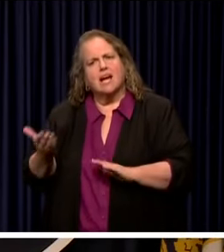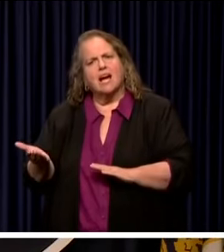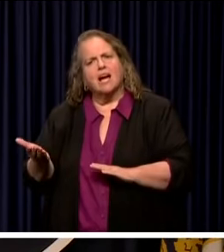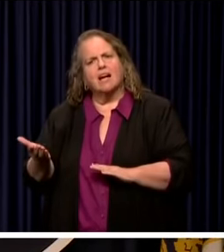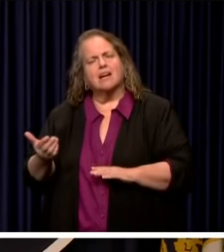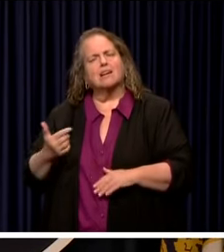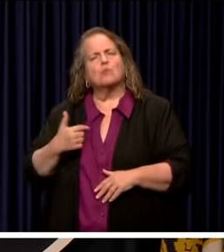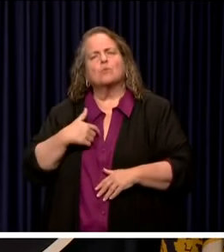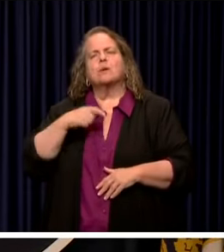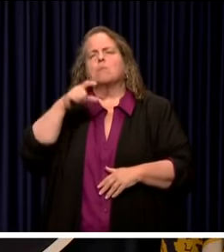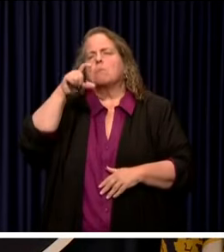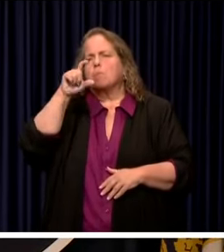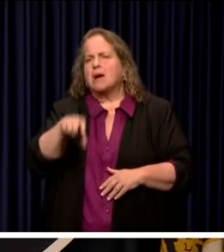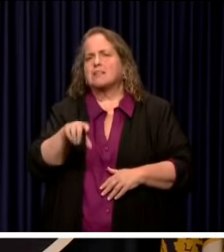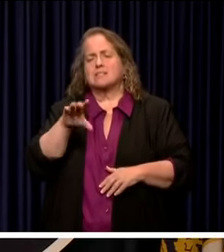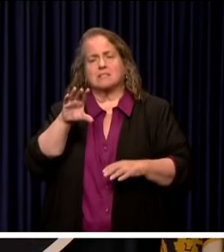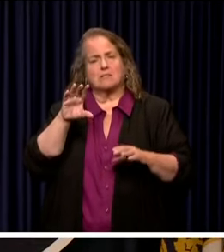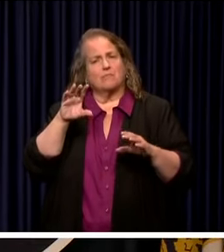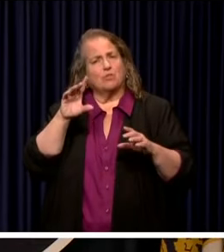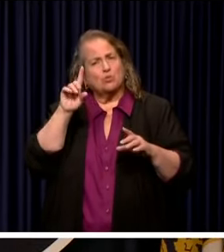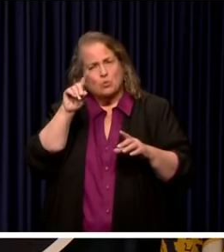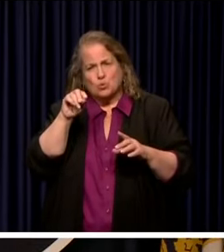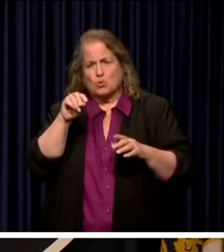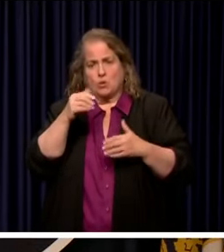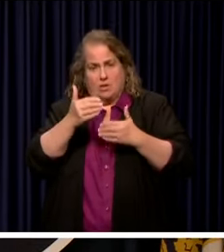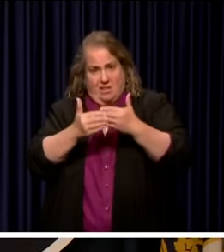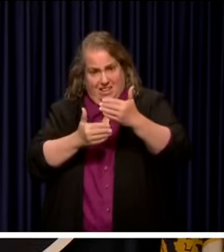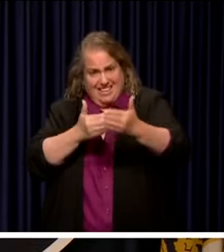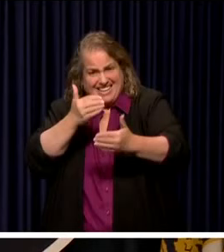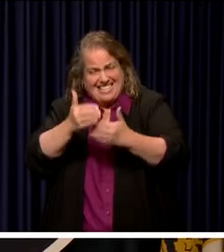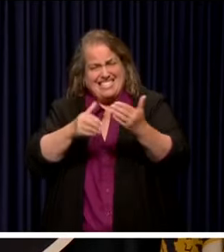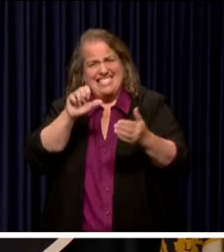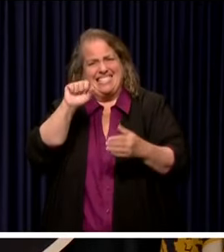THEY'VE NOW LOST THEIR